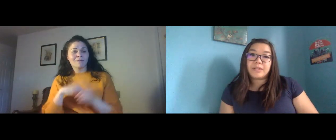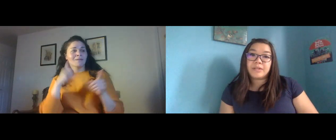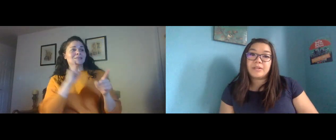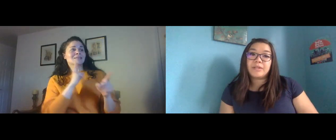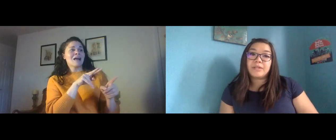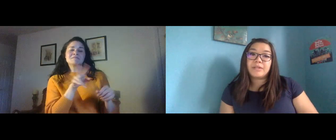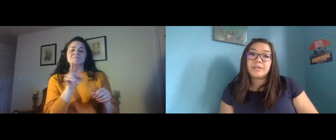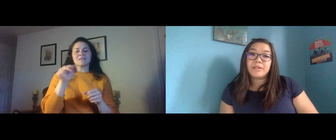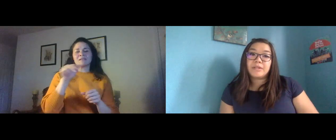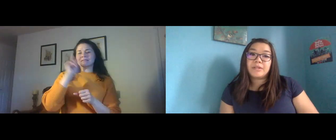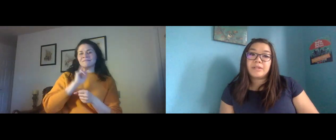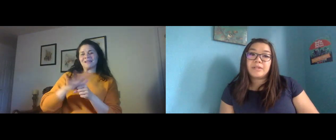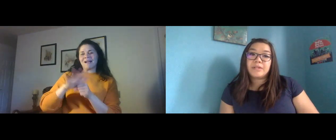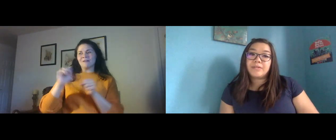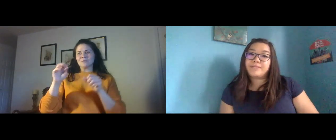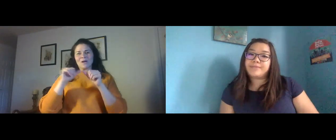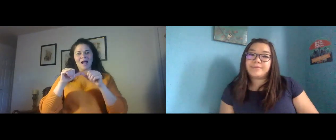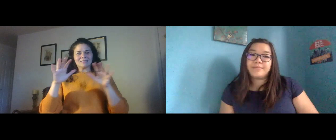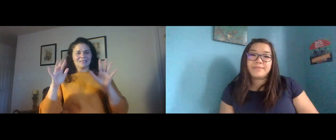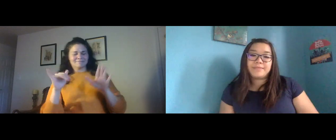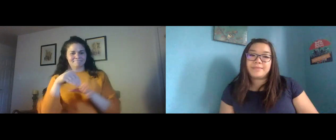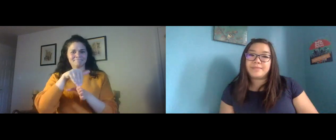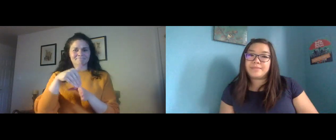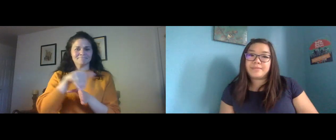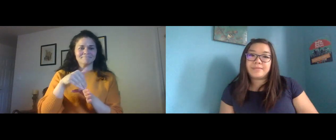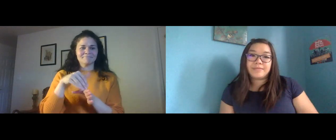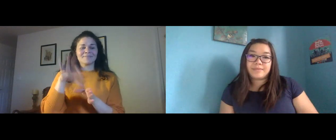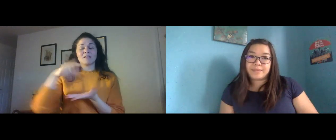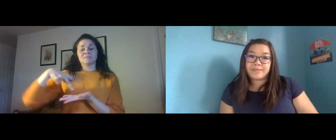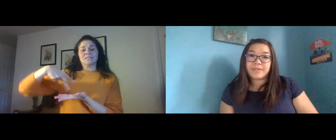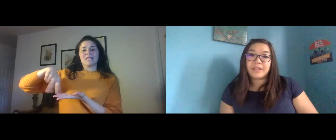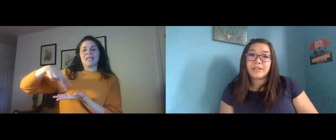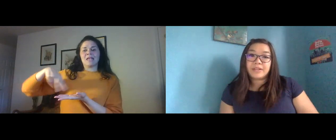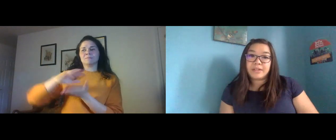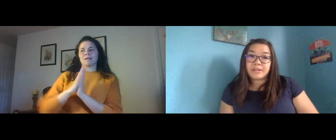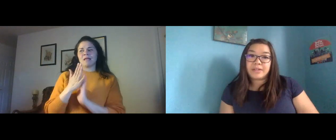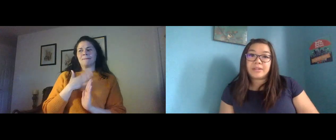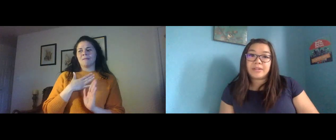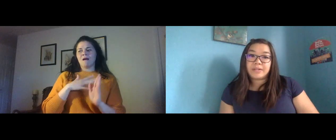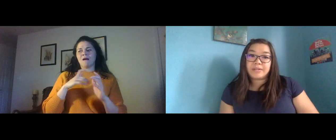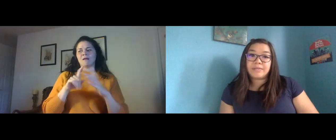but also rejected by the Deaf community because I wasn’t seen as “Deaf enough” for them. Constantly stuck between these two worlds, dance became my escape;